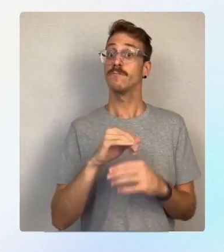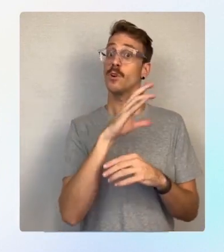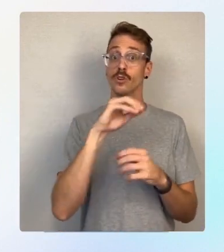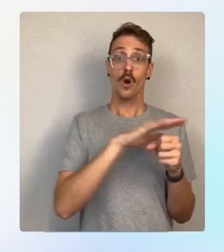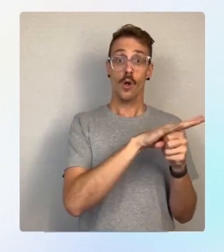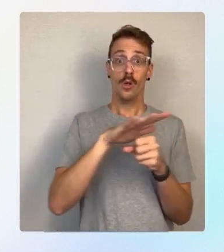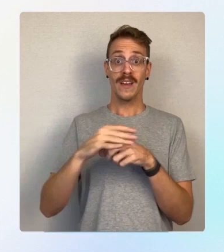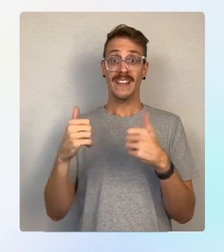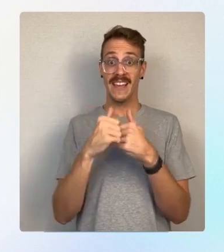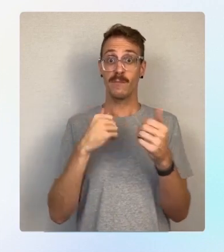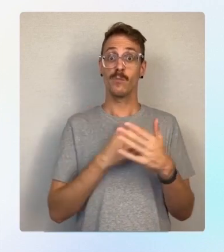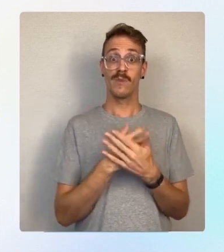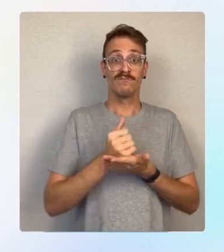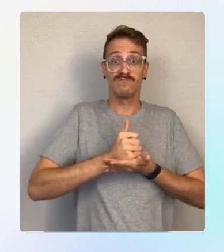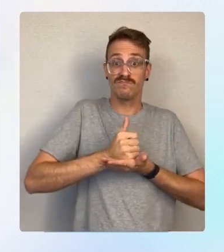that you can play in your own home.